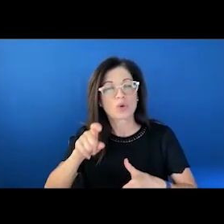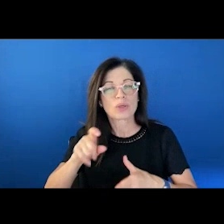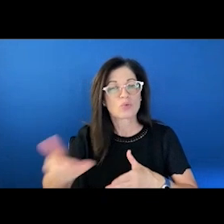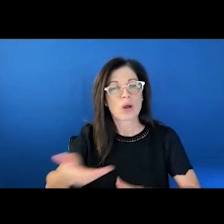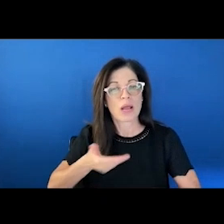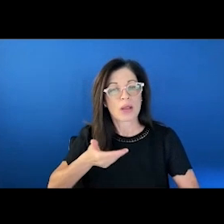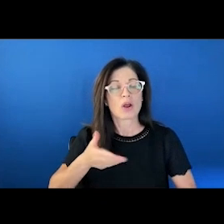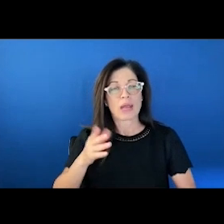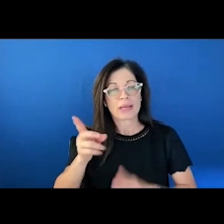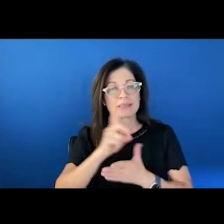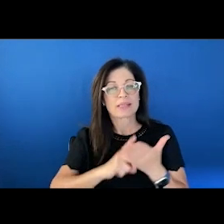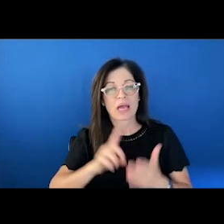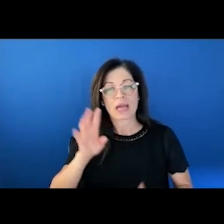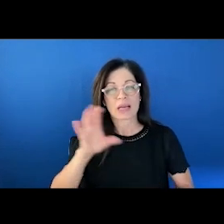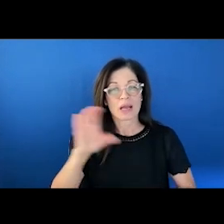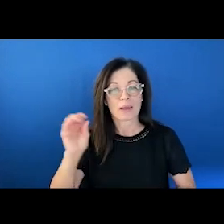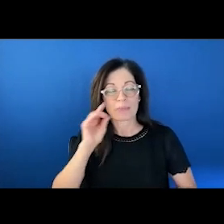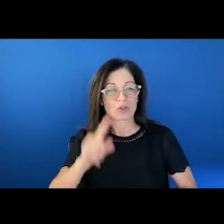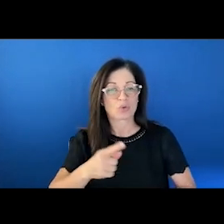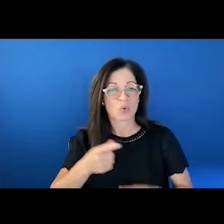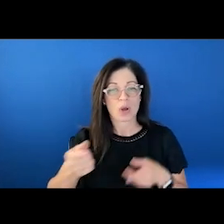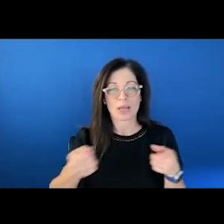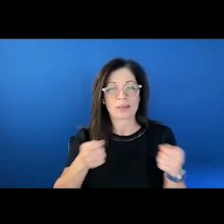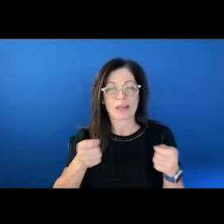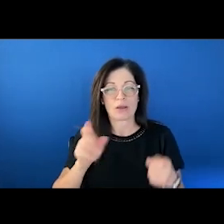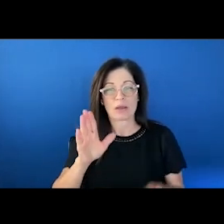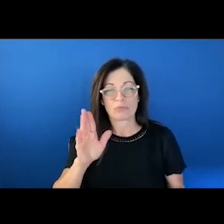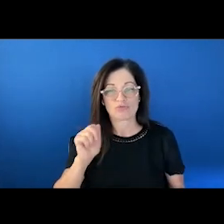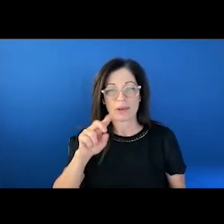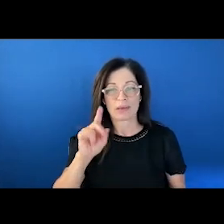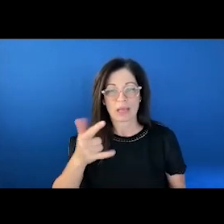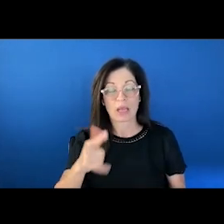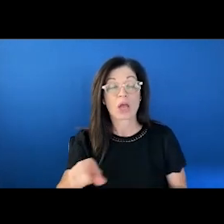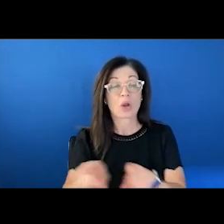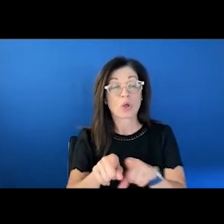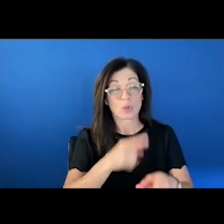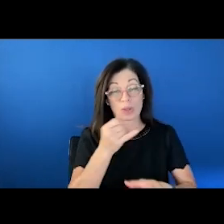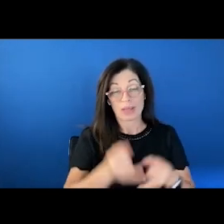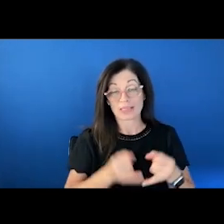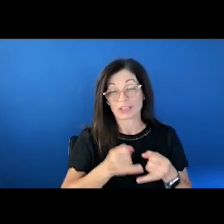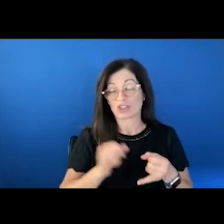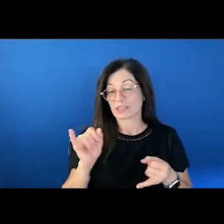And lastly, just like the extension category, you need to determine which staff will be in charge of